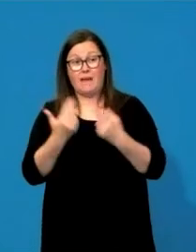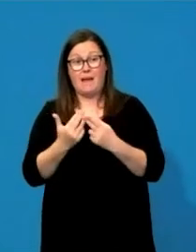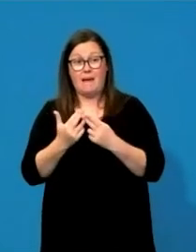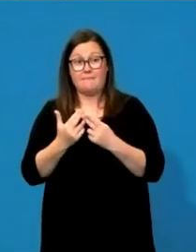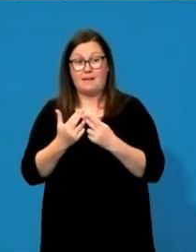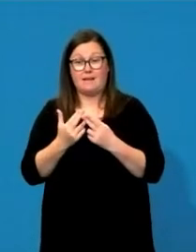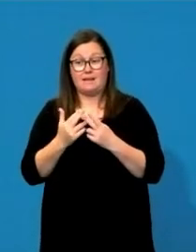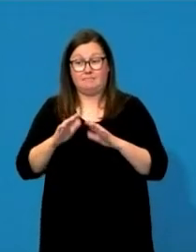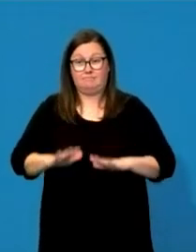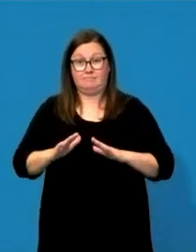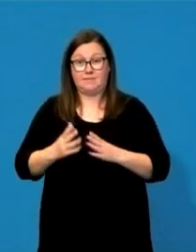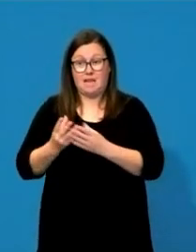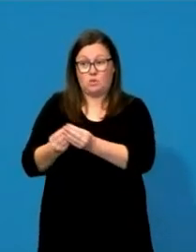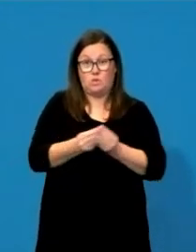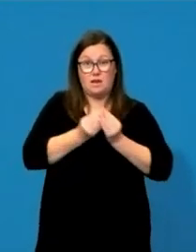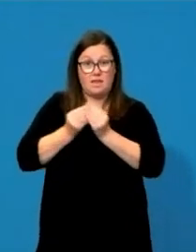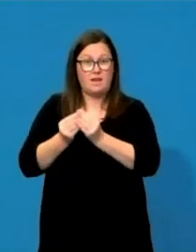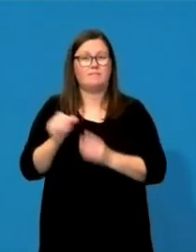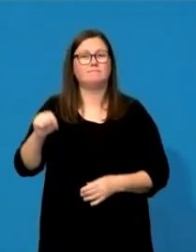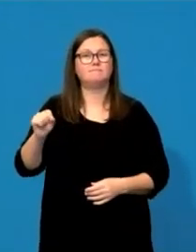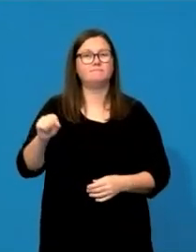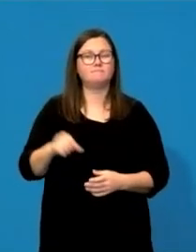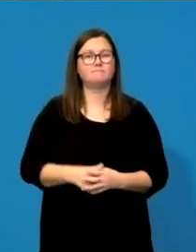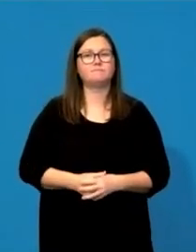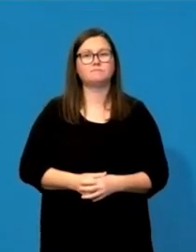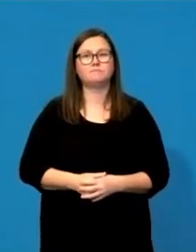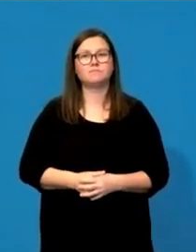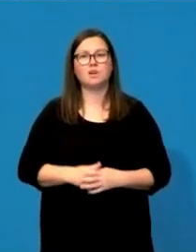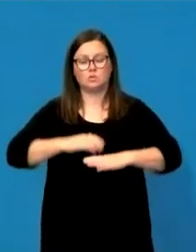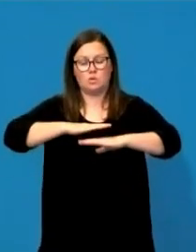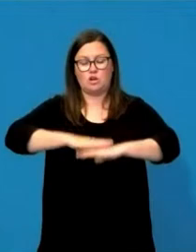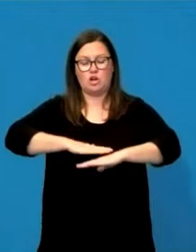And so, living on Country, that's something that's important for you, for --